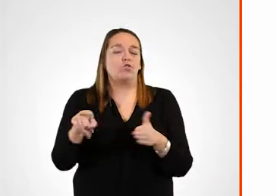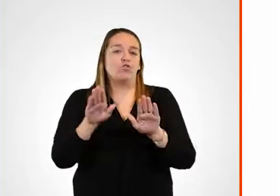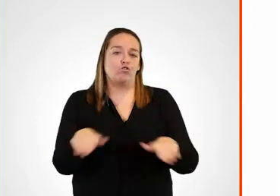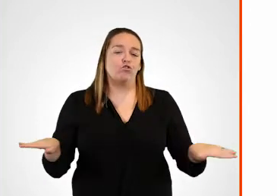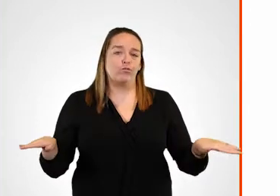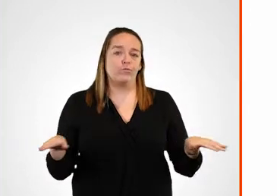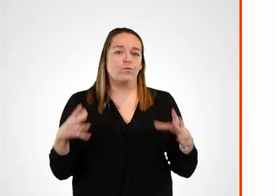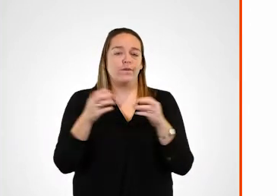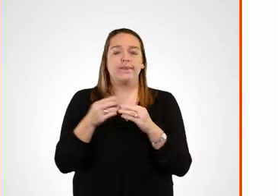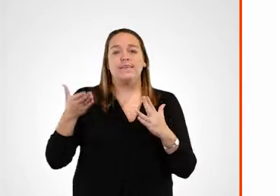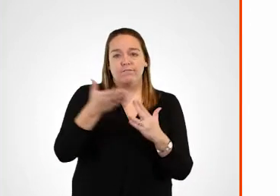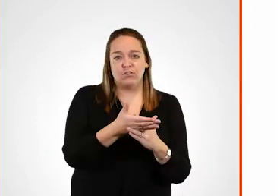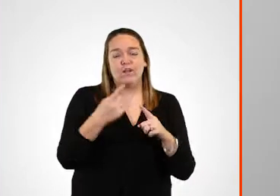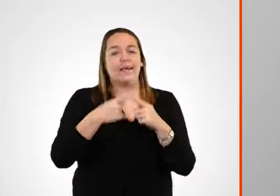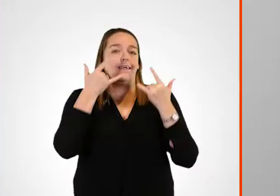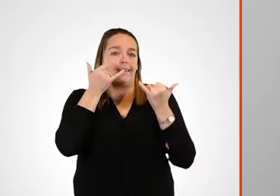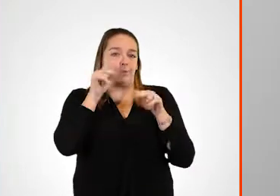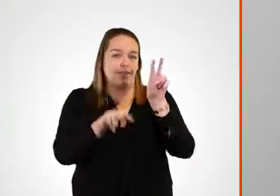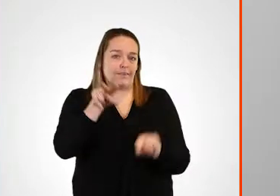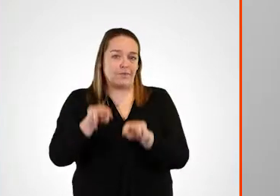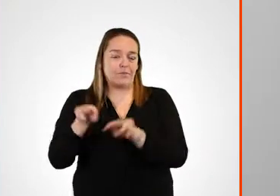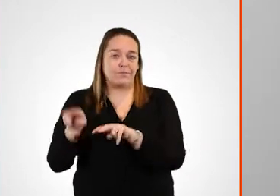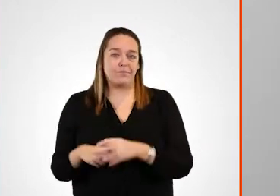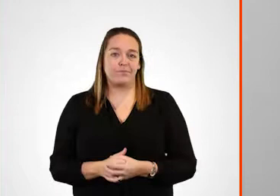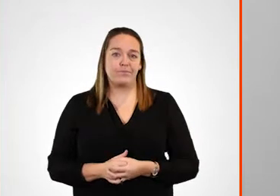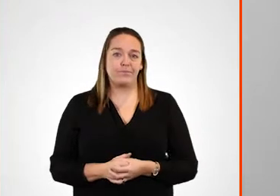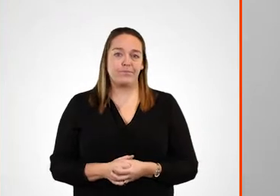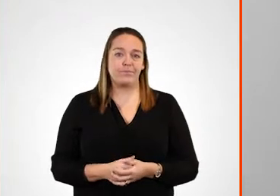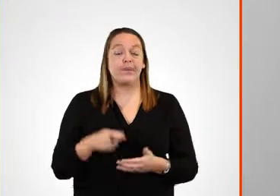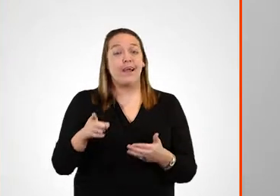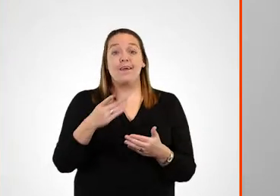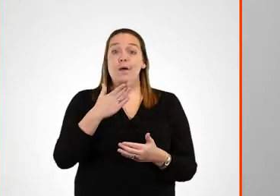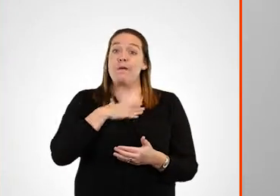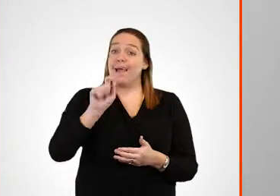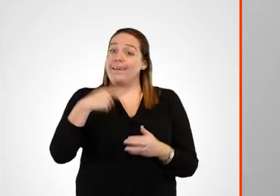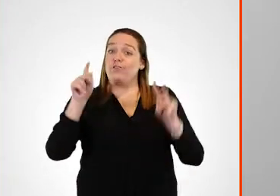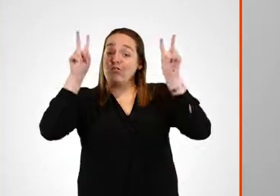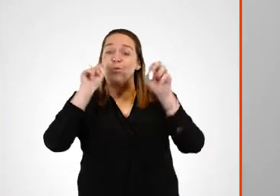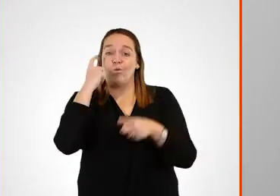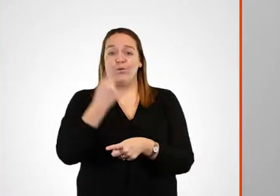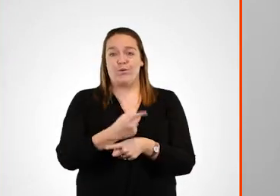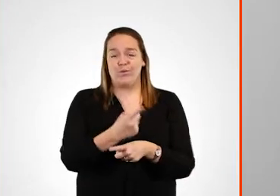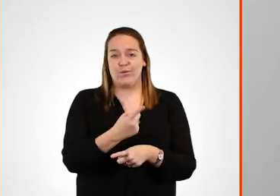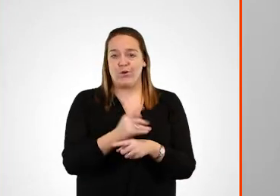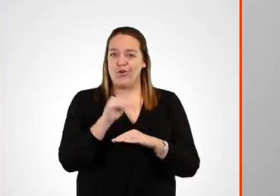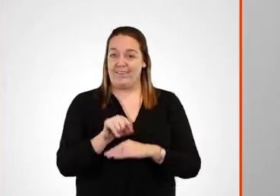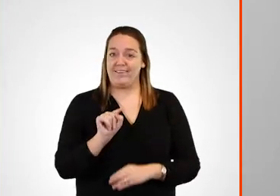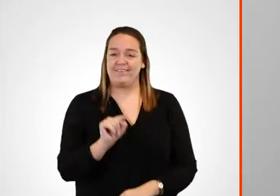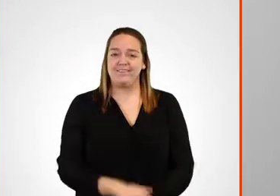in terms of intervention and assessment, which happens to be the very next topic for our next talk.